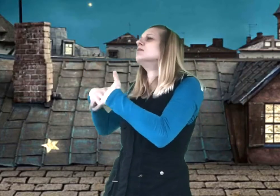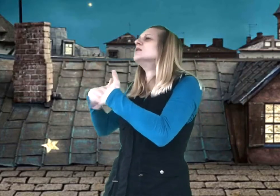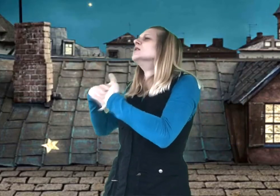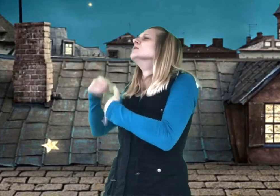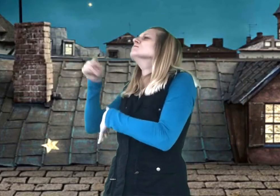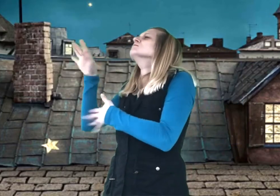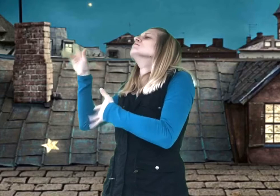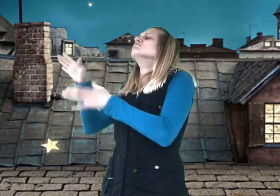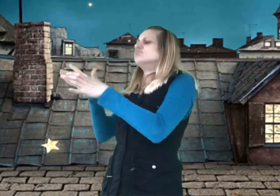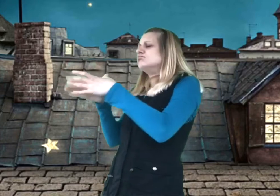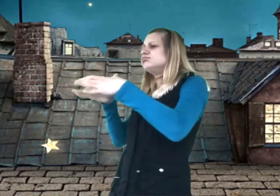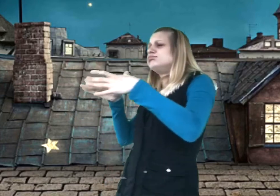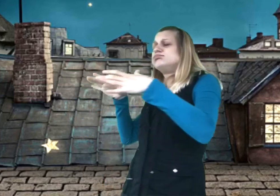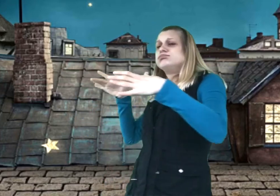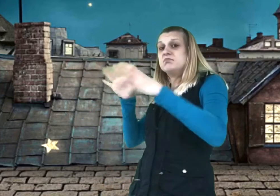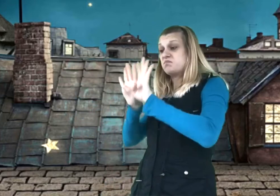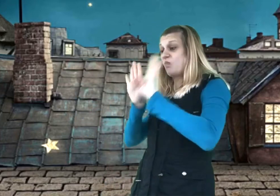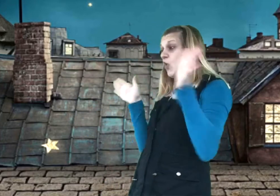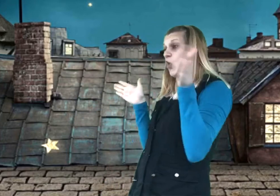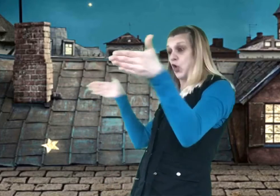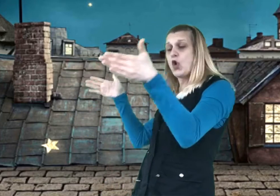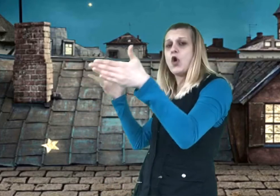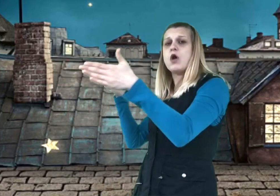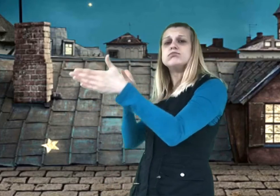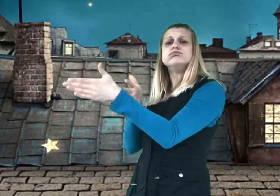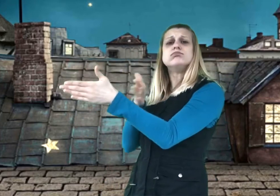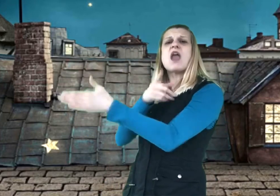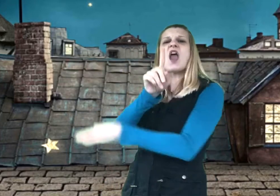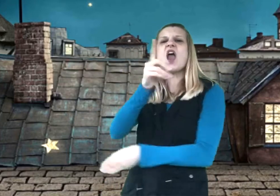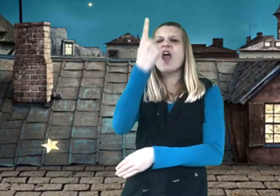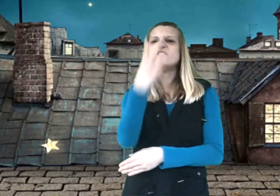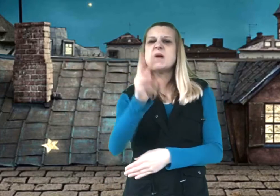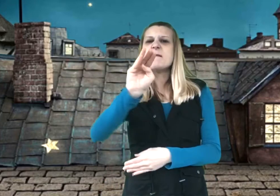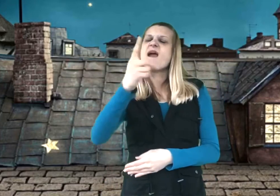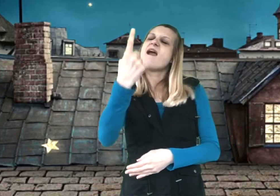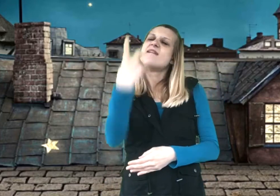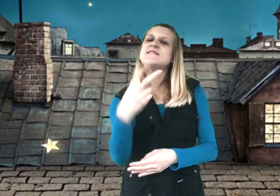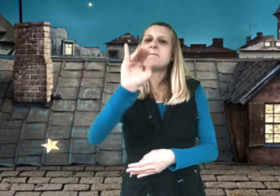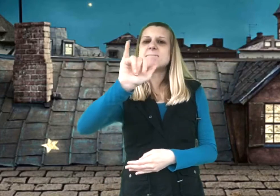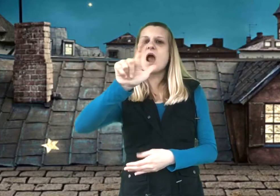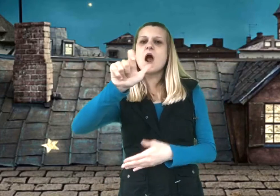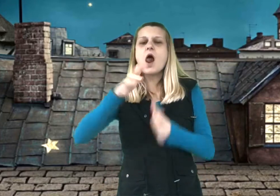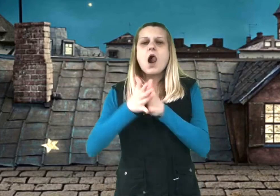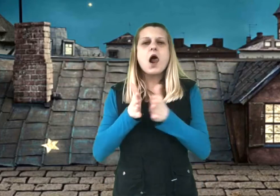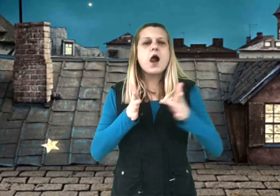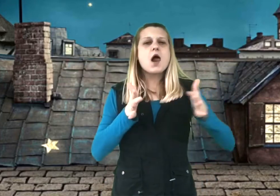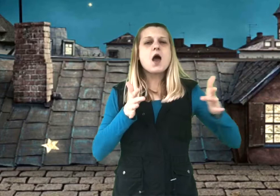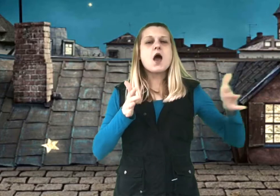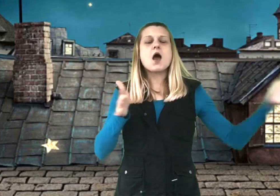And outside the walls, for half a mile around in every direction,